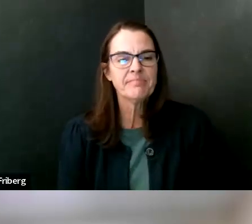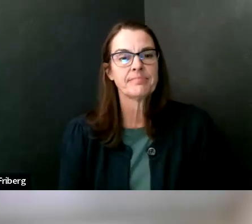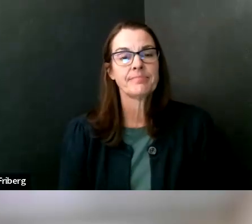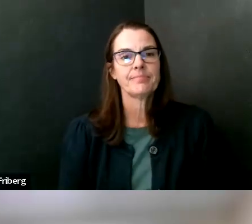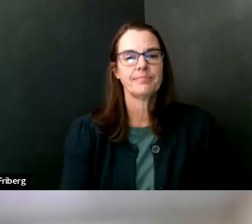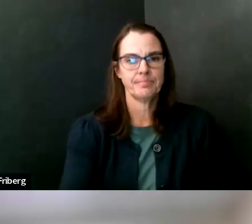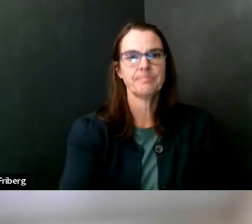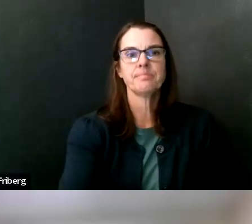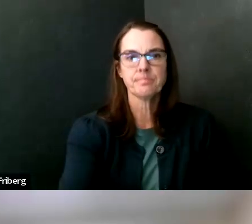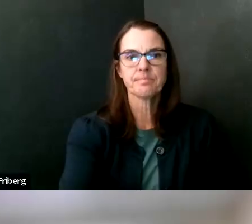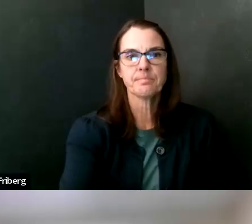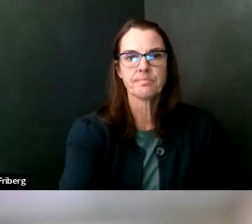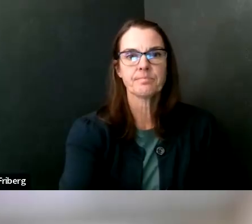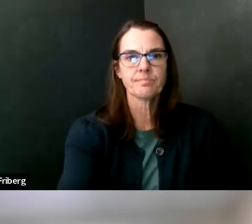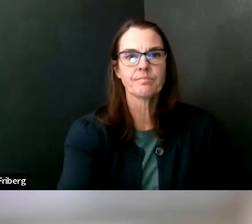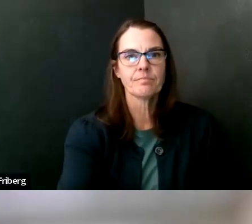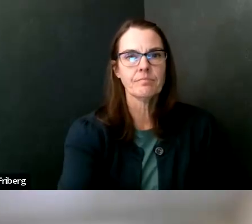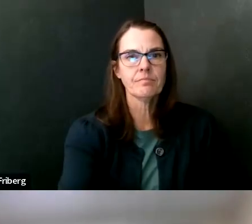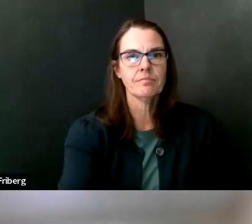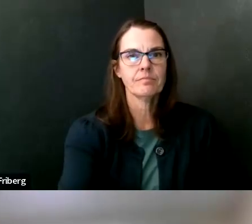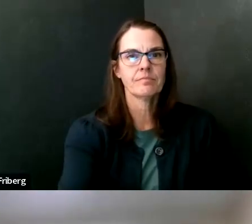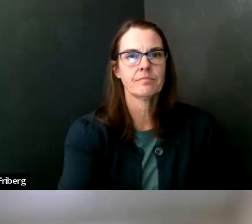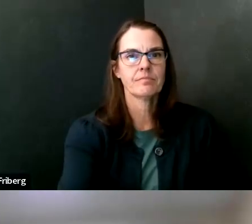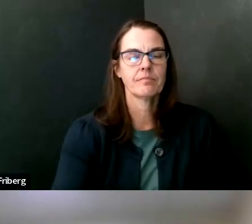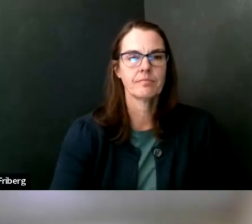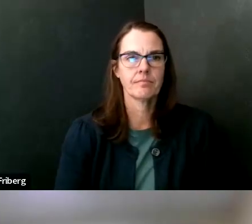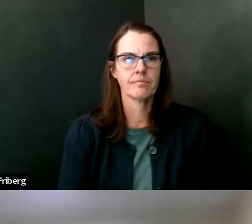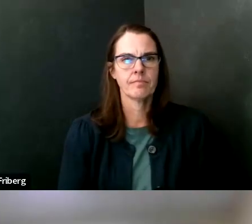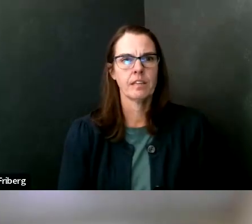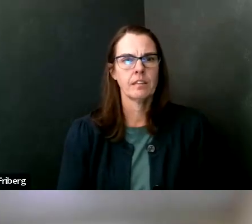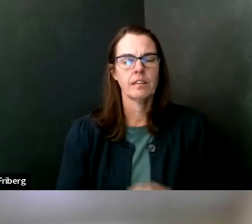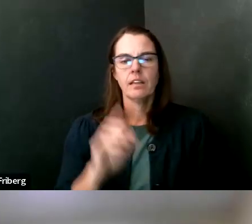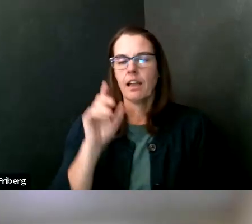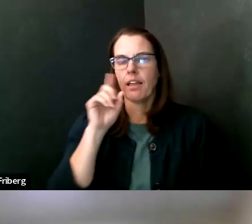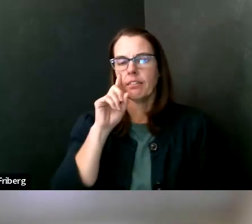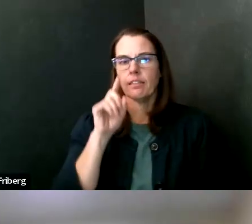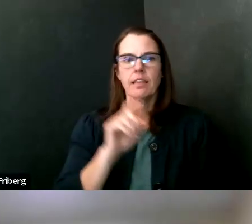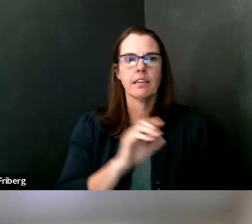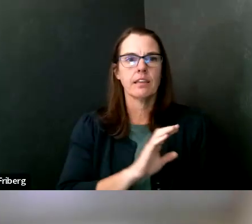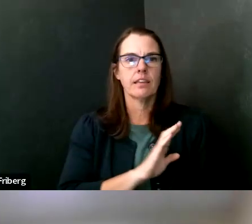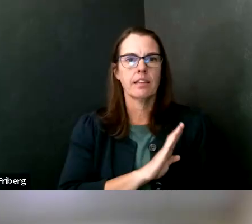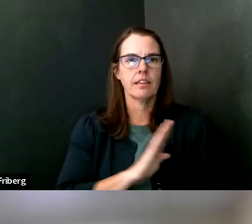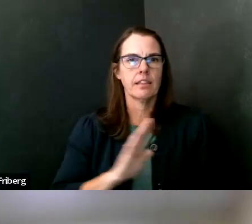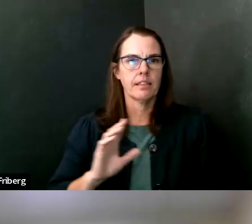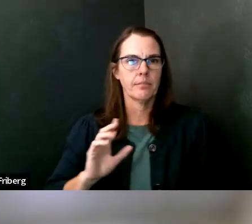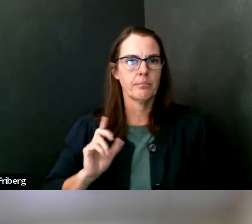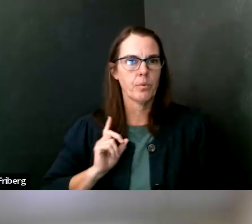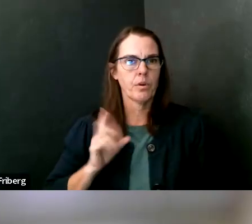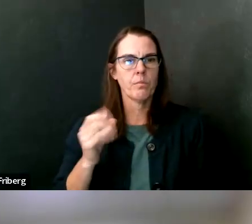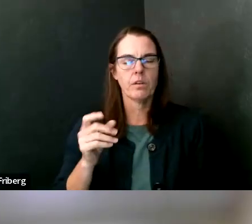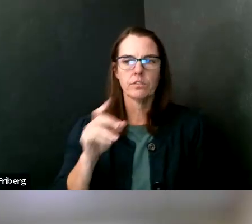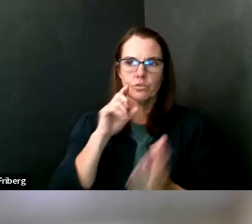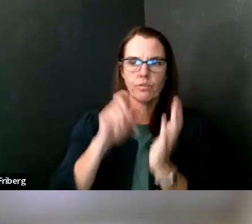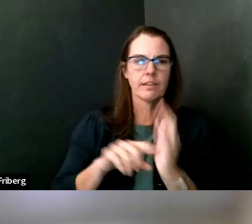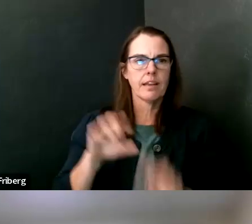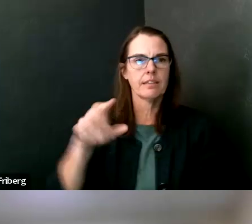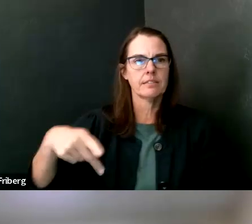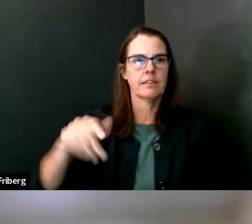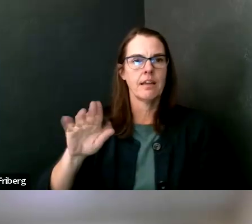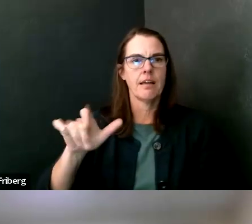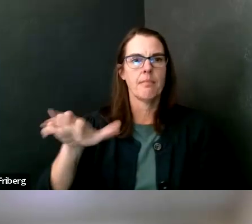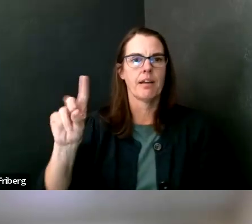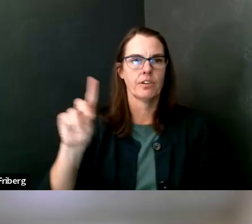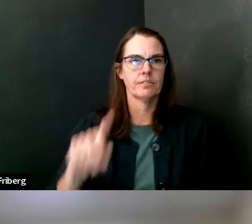Okay. Um, I think the board wants to re-recognize Miss Packard um for her comments about this issue.